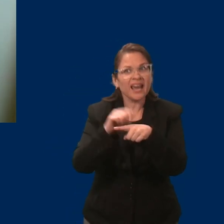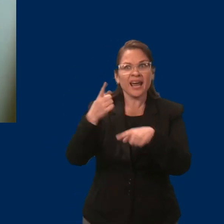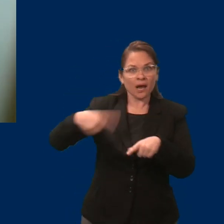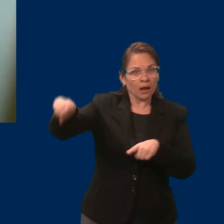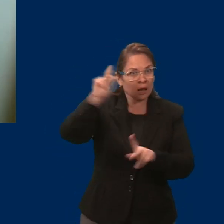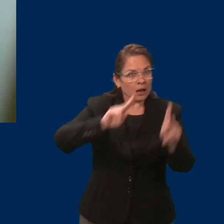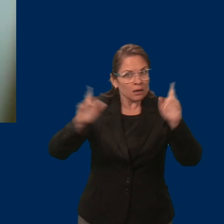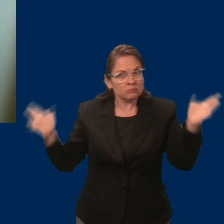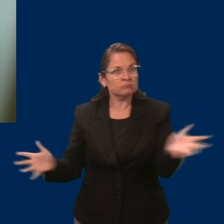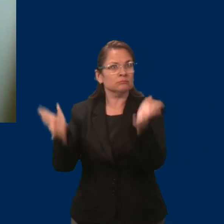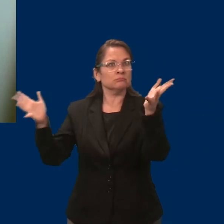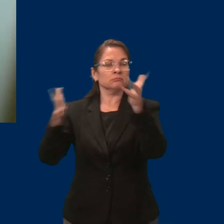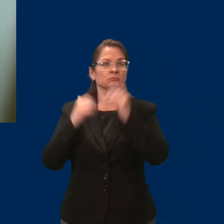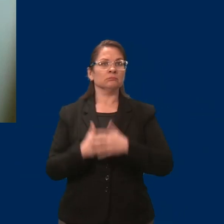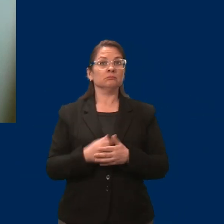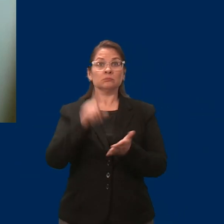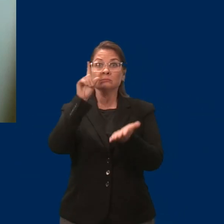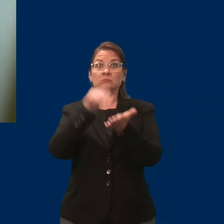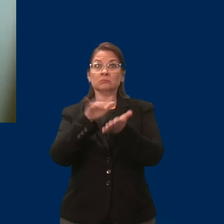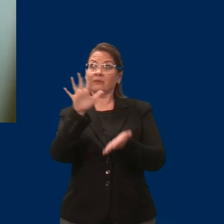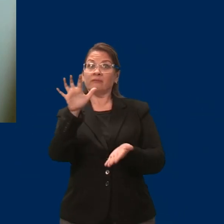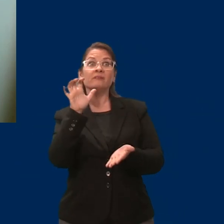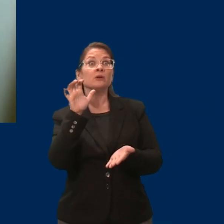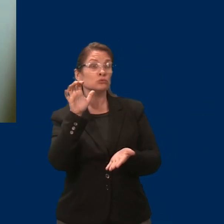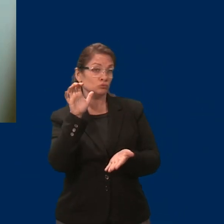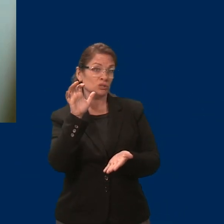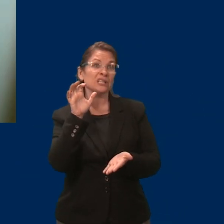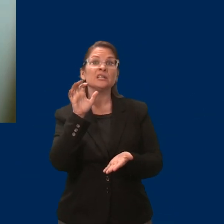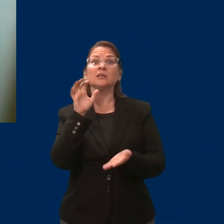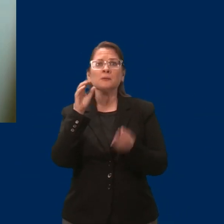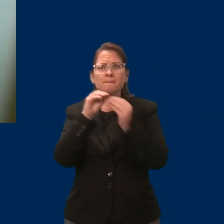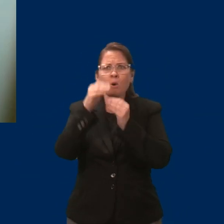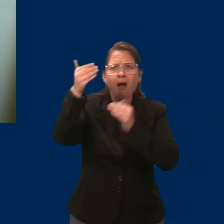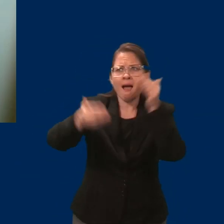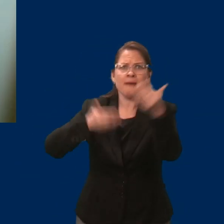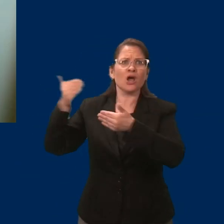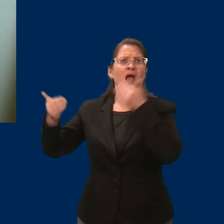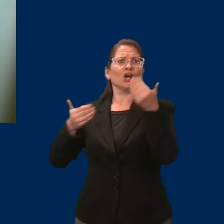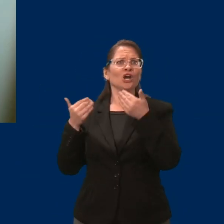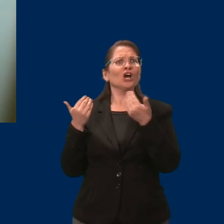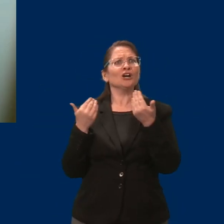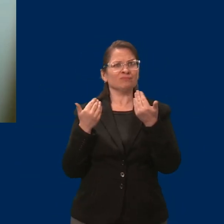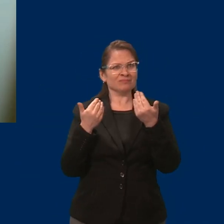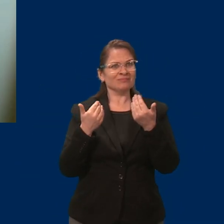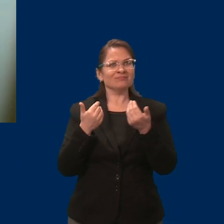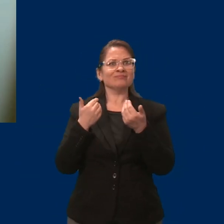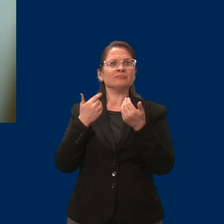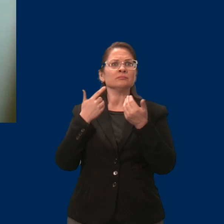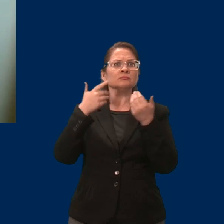for 20,000 new studies, background studies, training